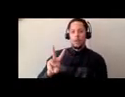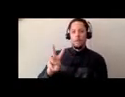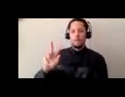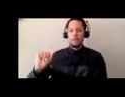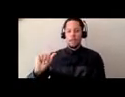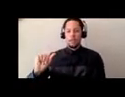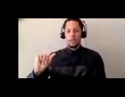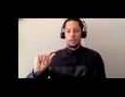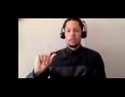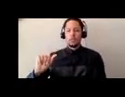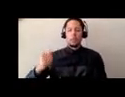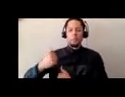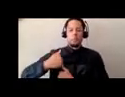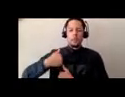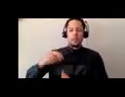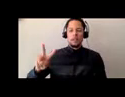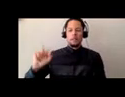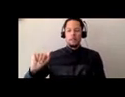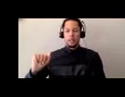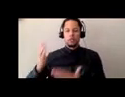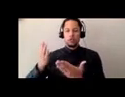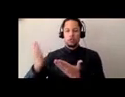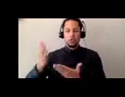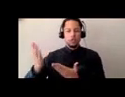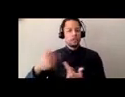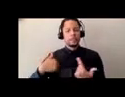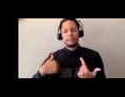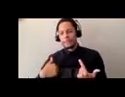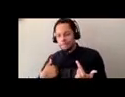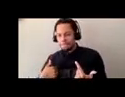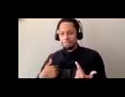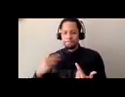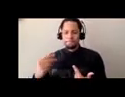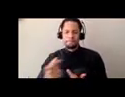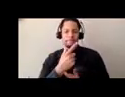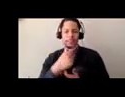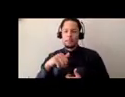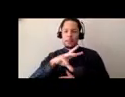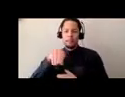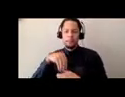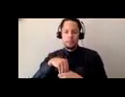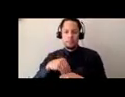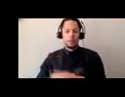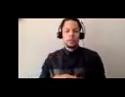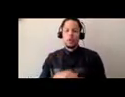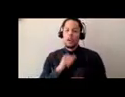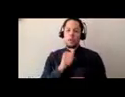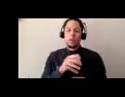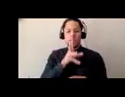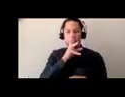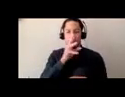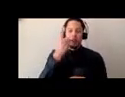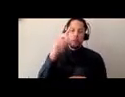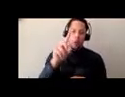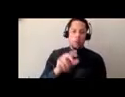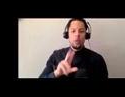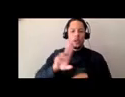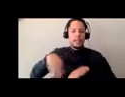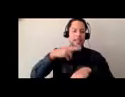They just weren't able to be here today. So I don't want to speak for nation's finest for example where they would want to put themselves